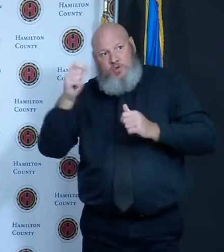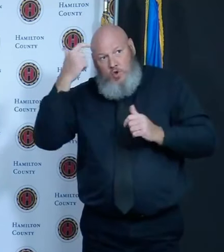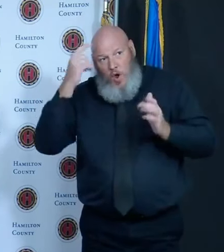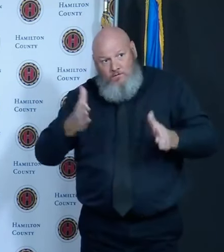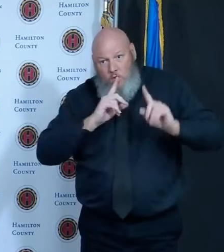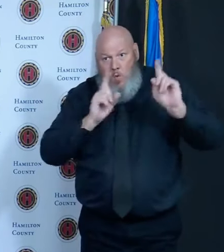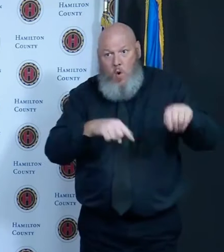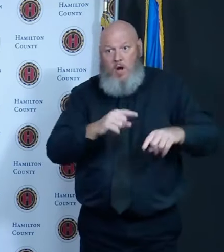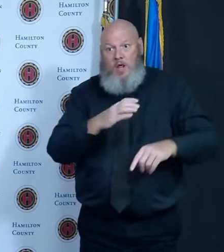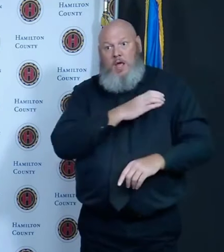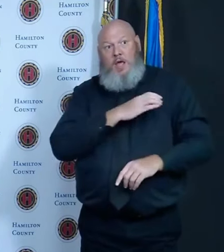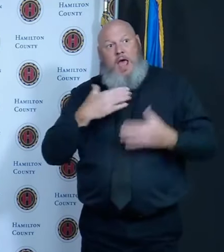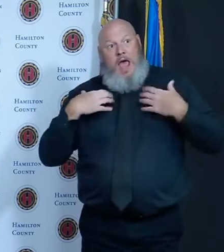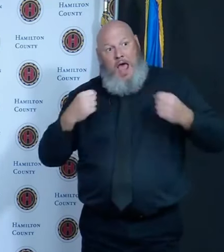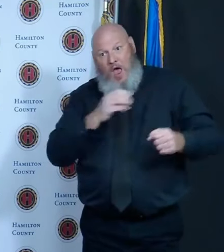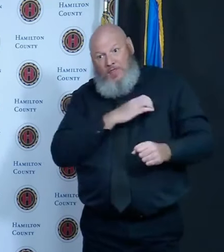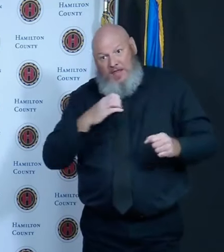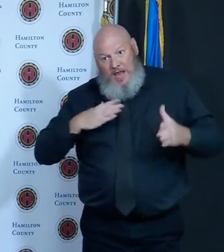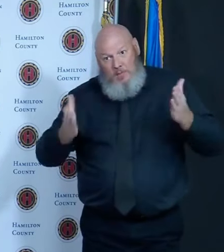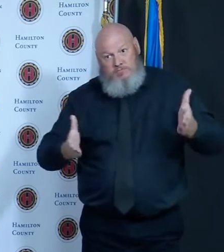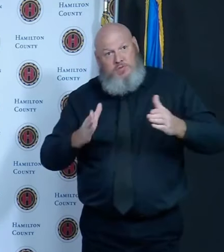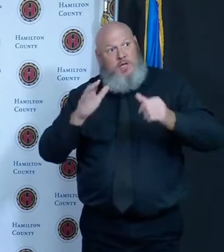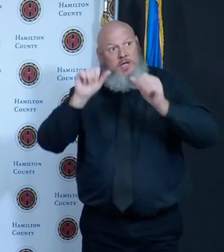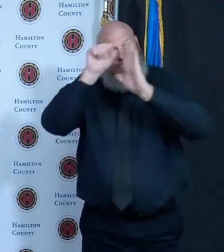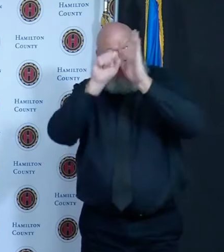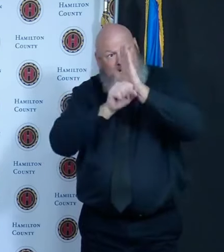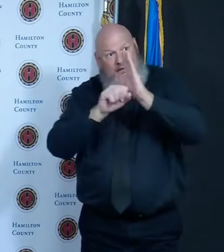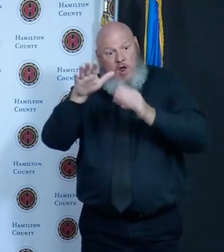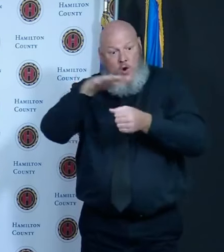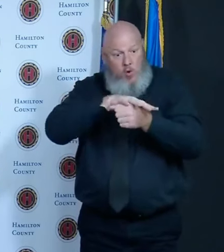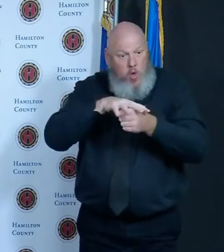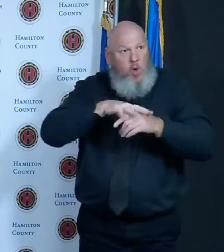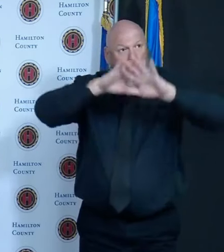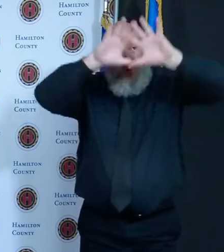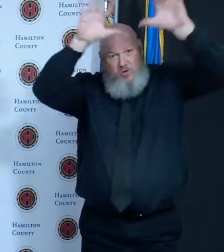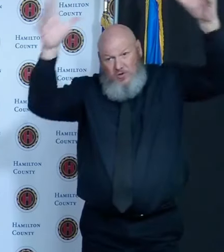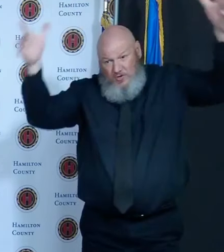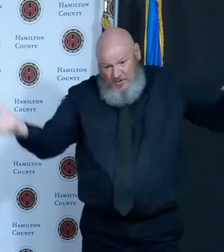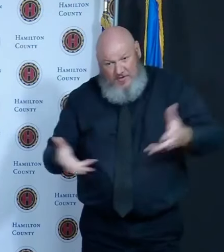Health Commissioner locally I think that's what we needed to do it is what